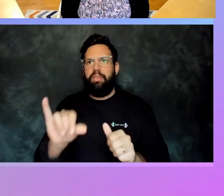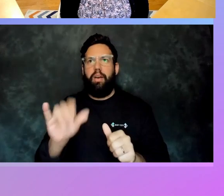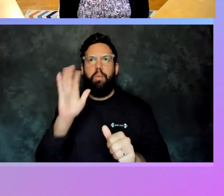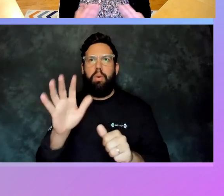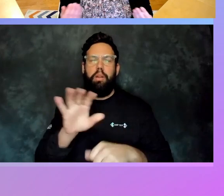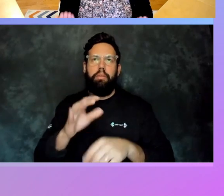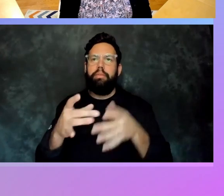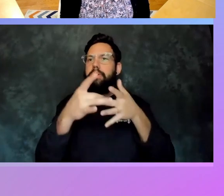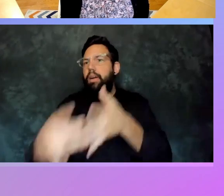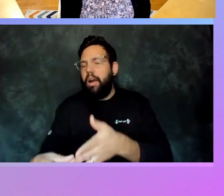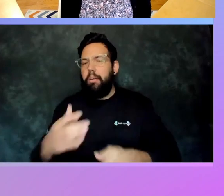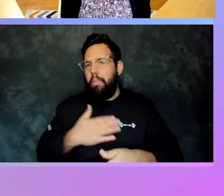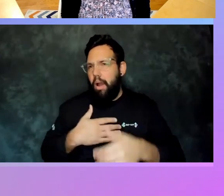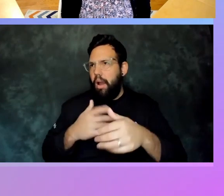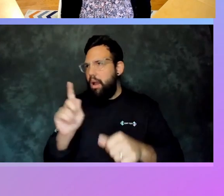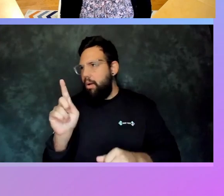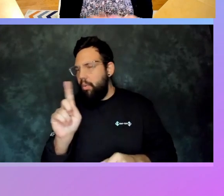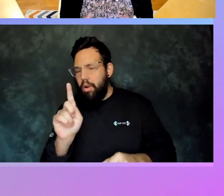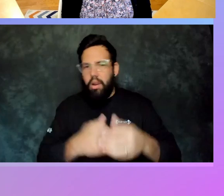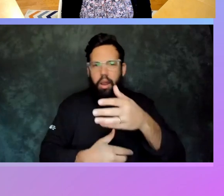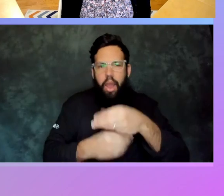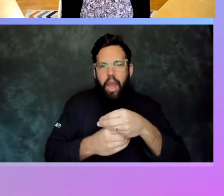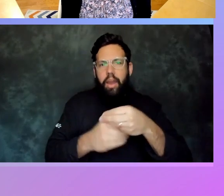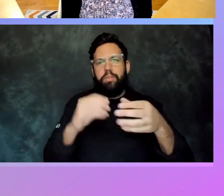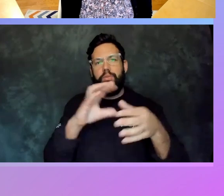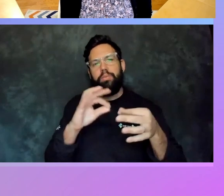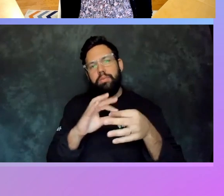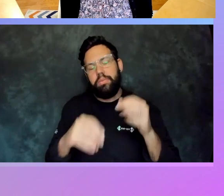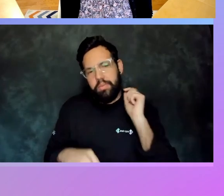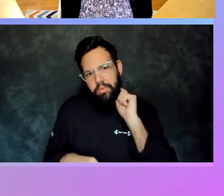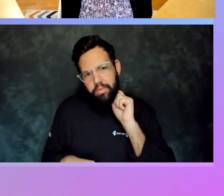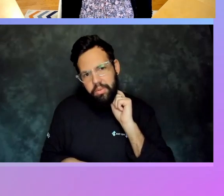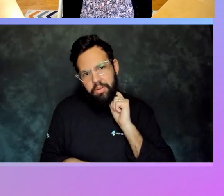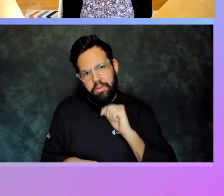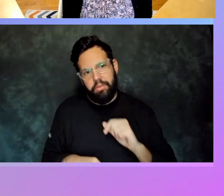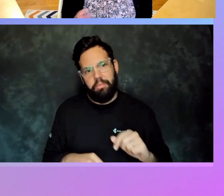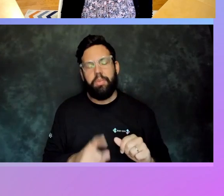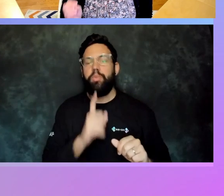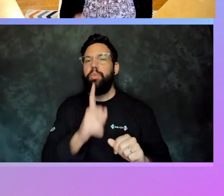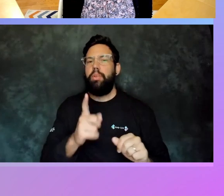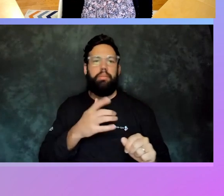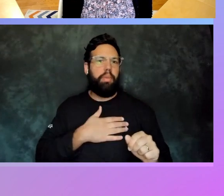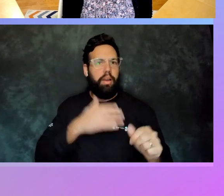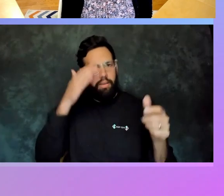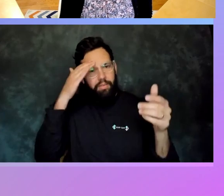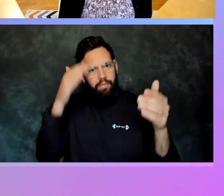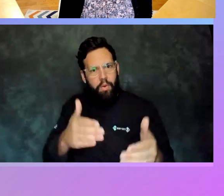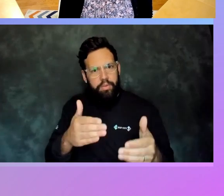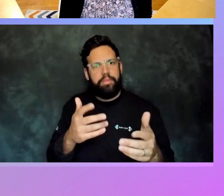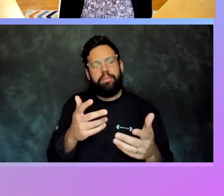bug, B8 security or accessibility, plan for it, cheaper and quicker and less frustrating it will be for